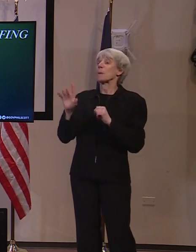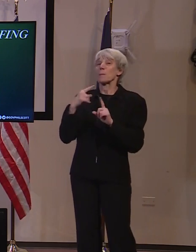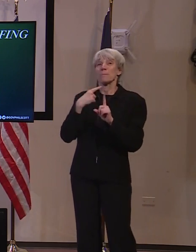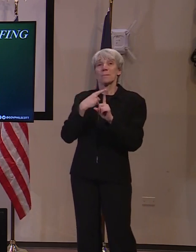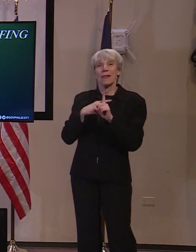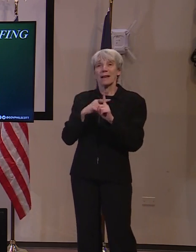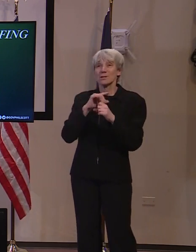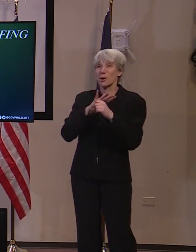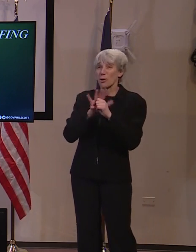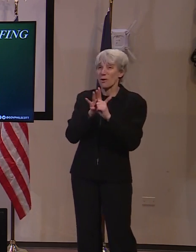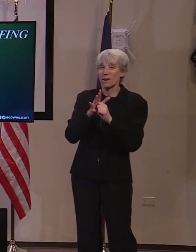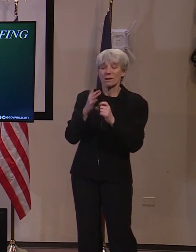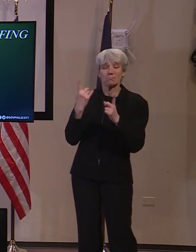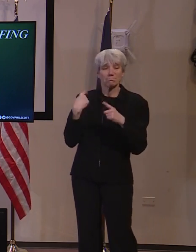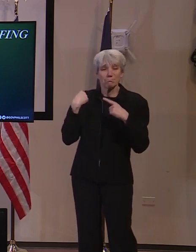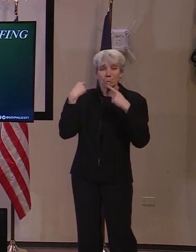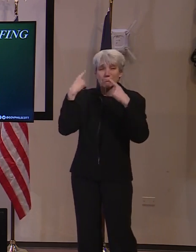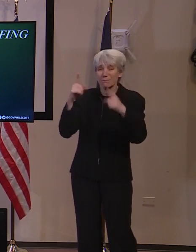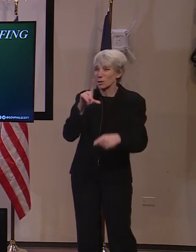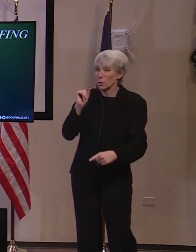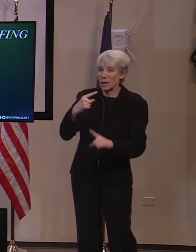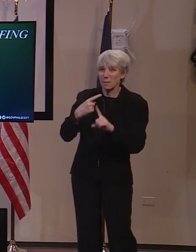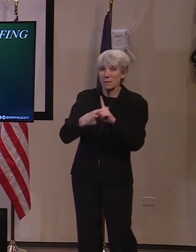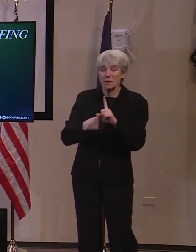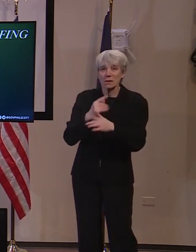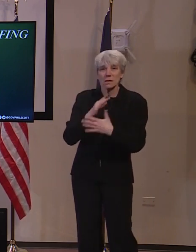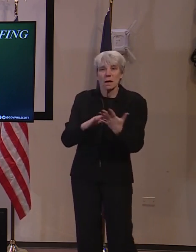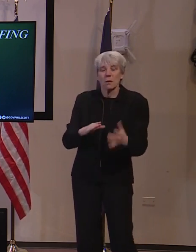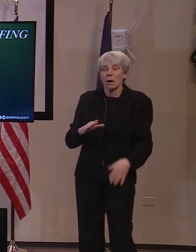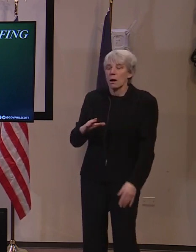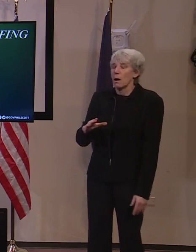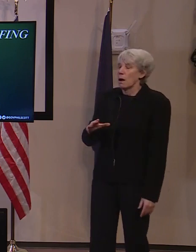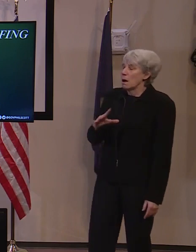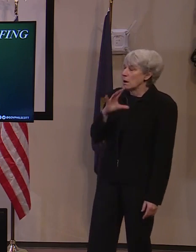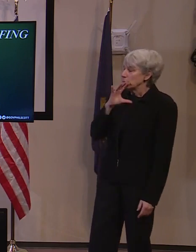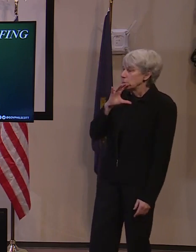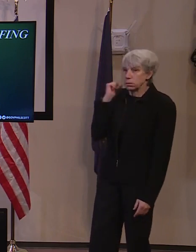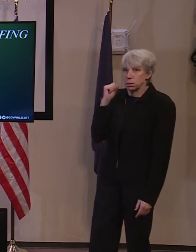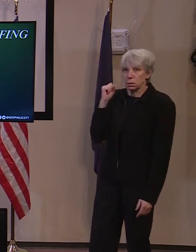that I know that many of you are just playing over it, trying to live your